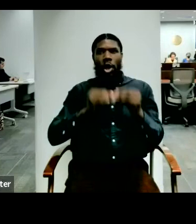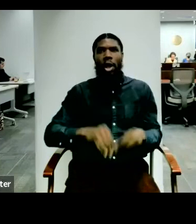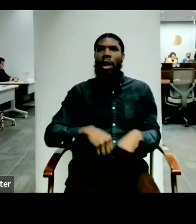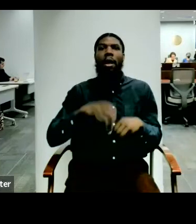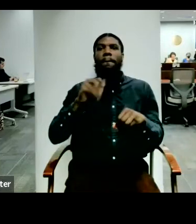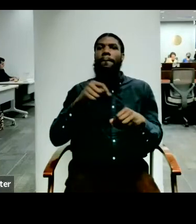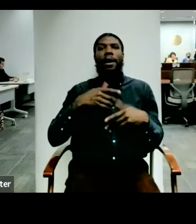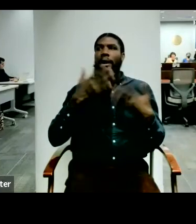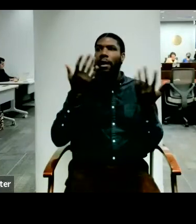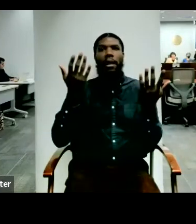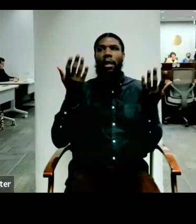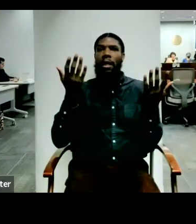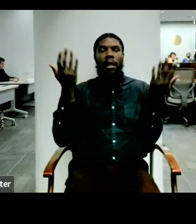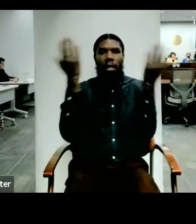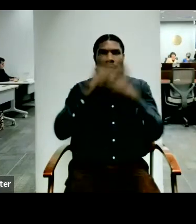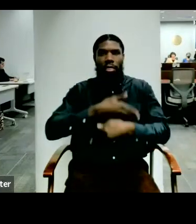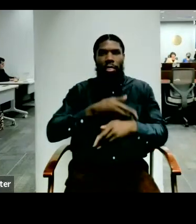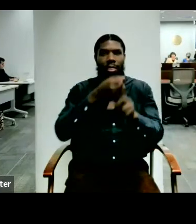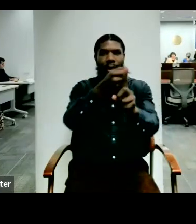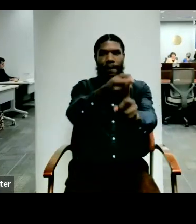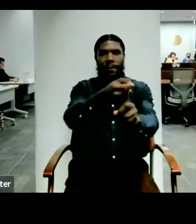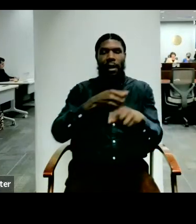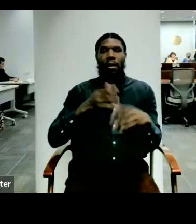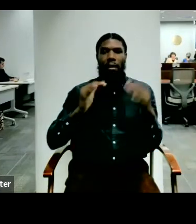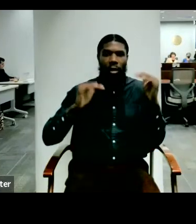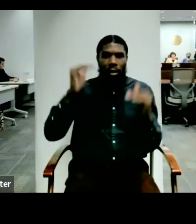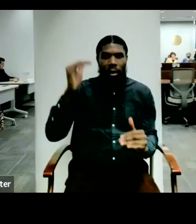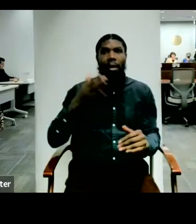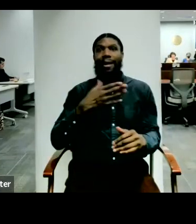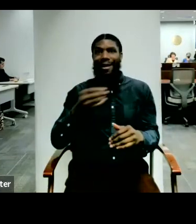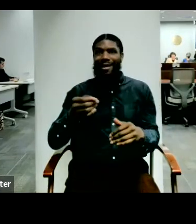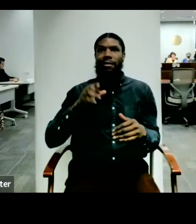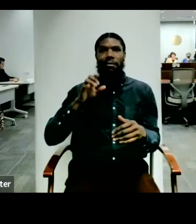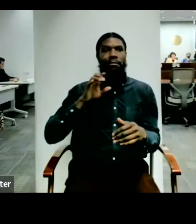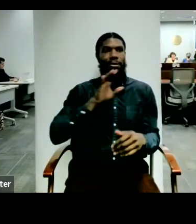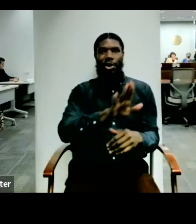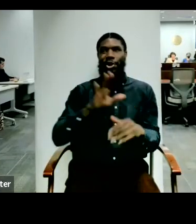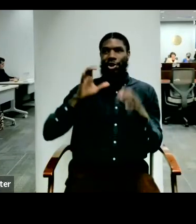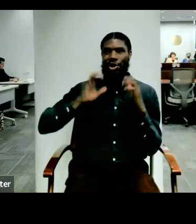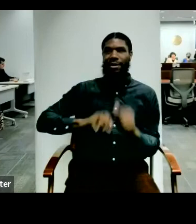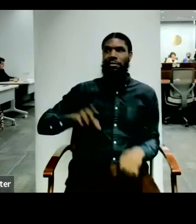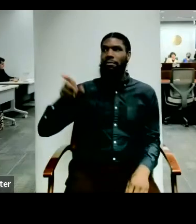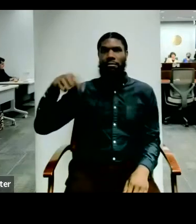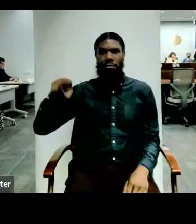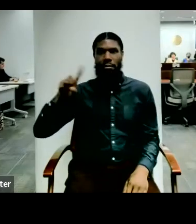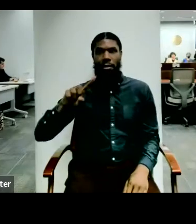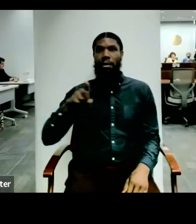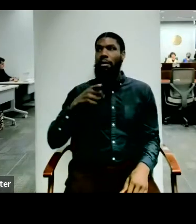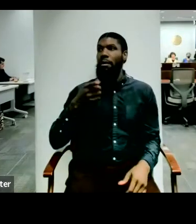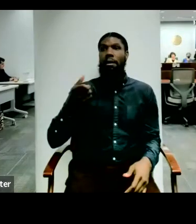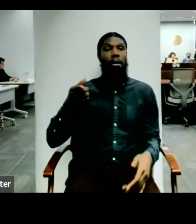is. And then allowing their customer to sort of plug in um whatever they want.